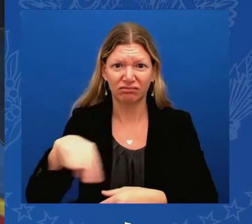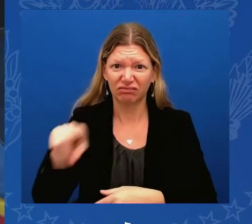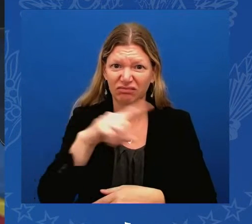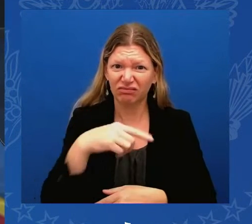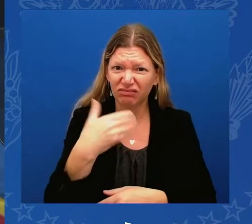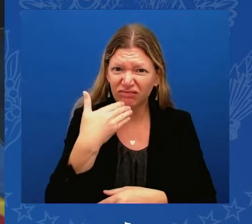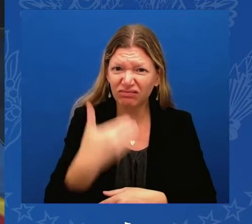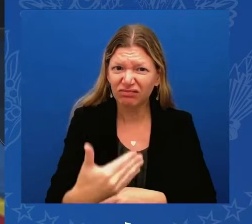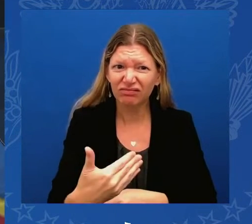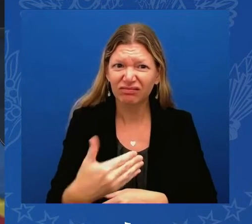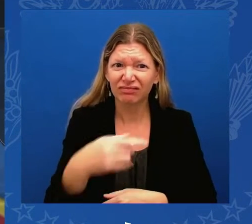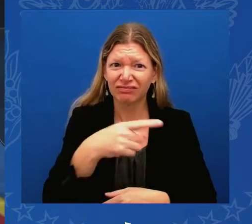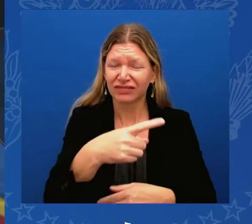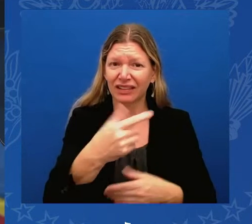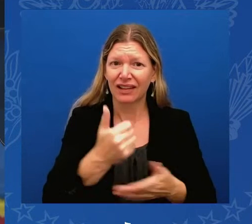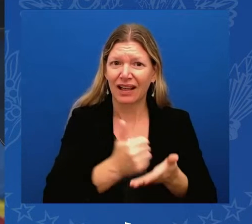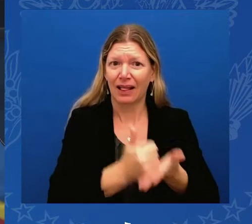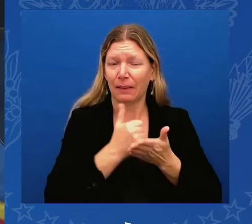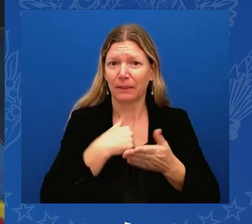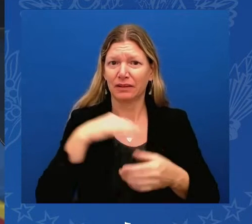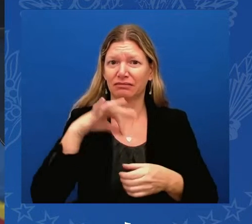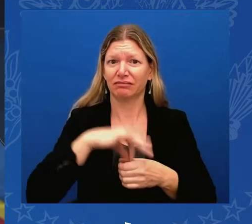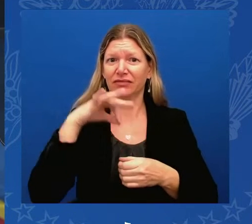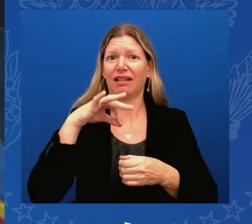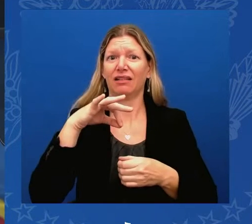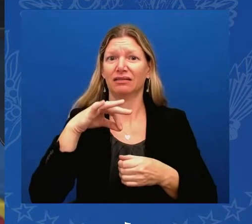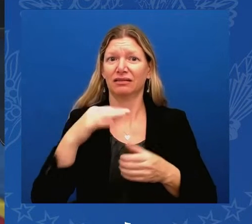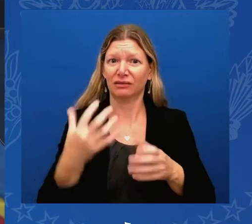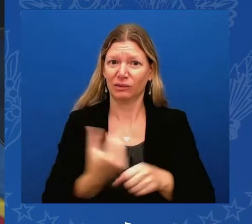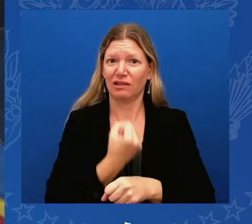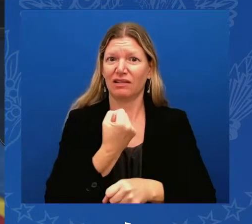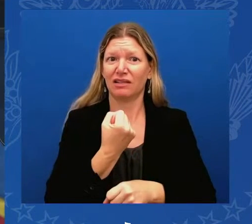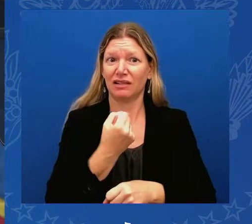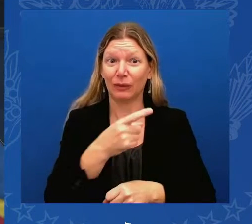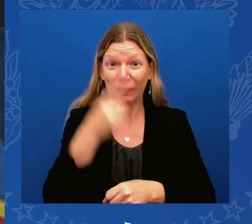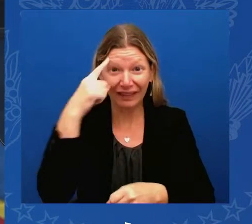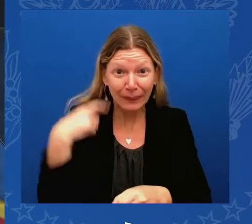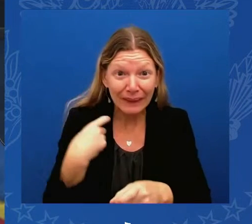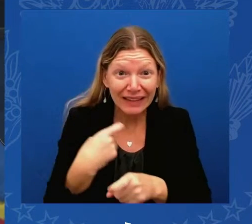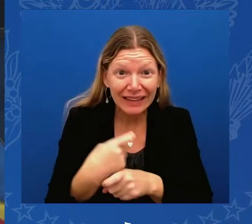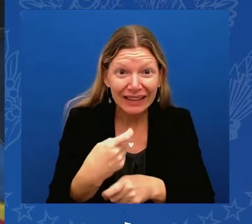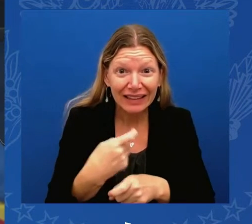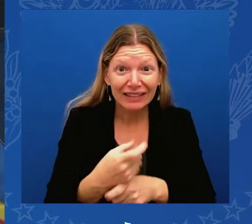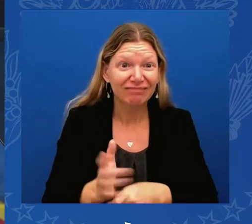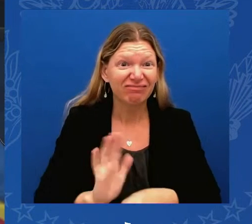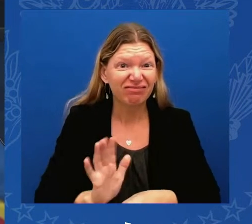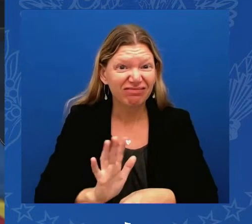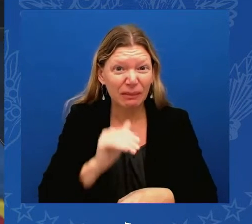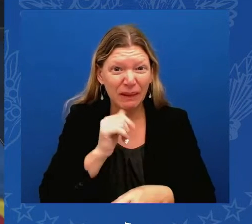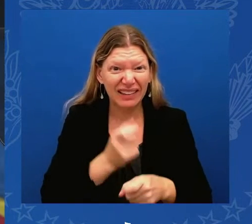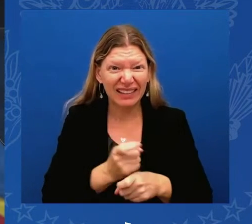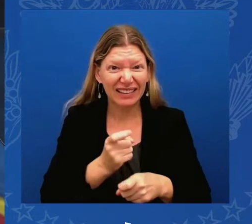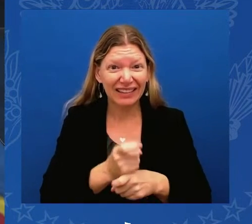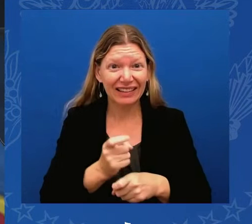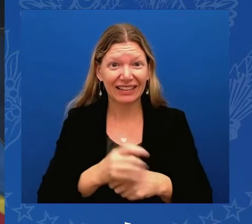I'm not kidding. But by Christmas, I was a newly elected senator hiring staff in Washington,